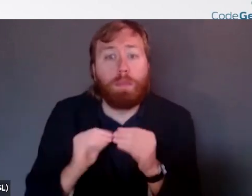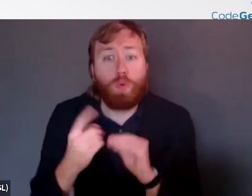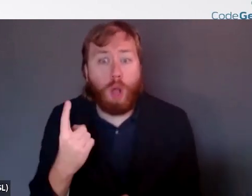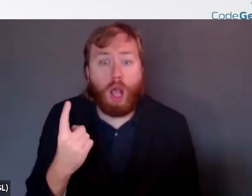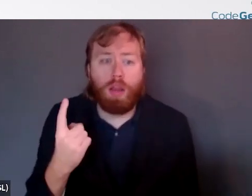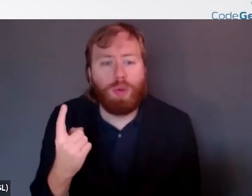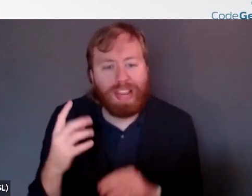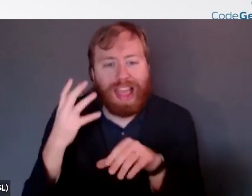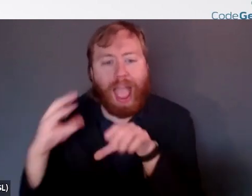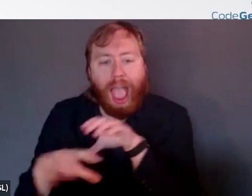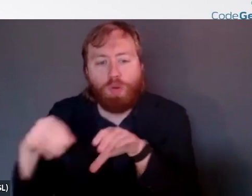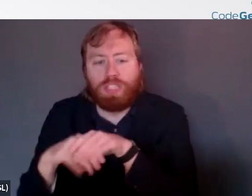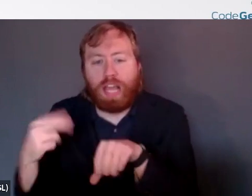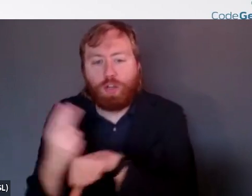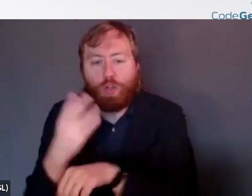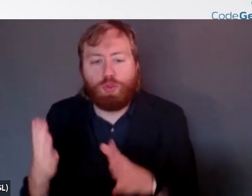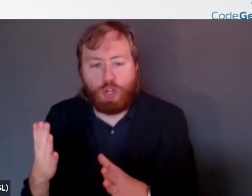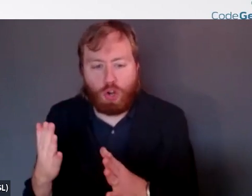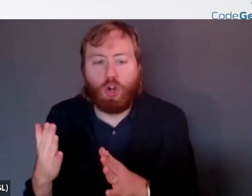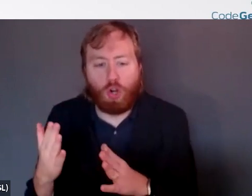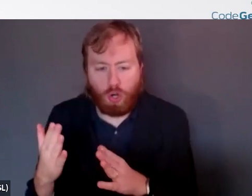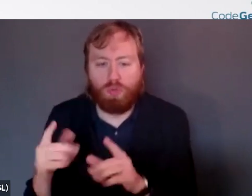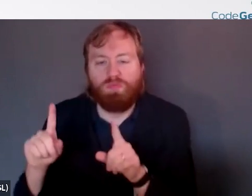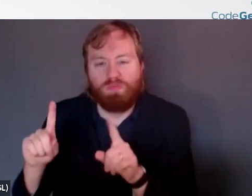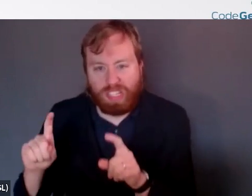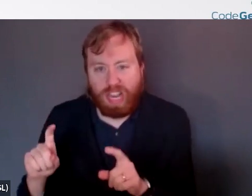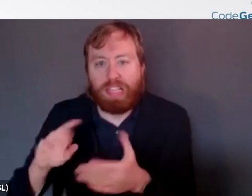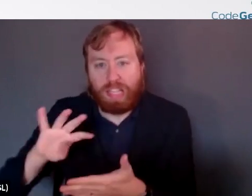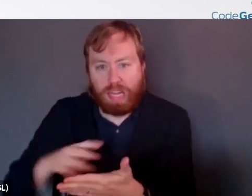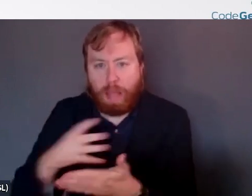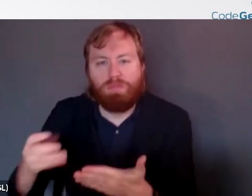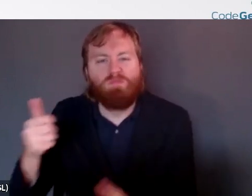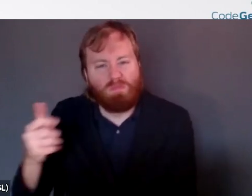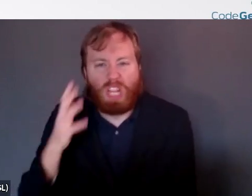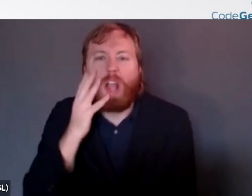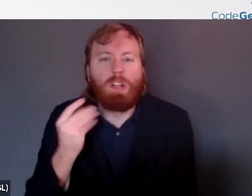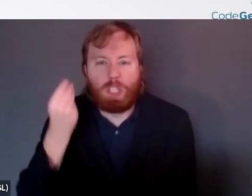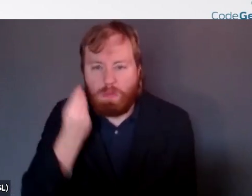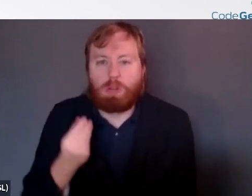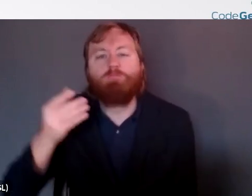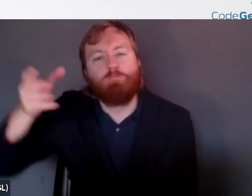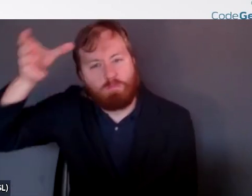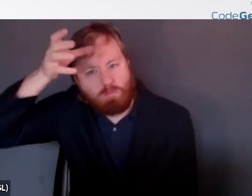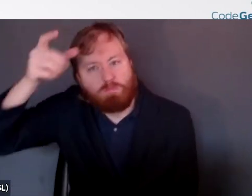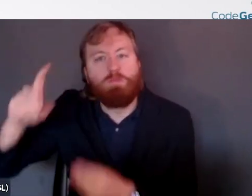during the development process, and he was very experienced with accessibility and a very experienced developer,